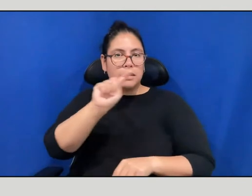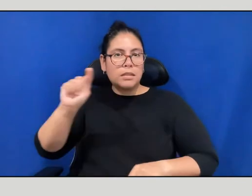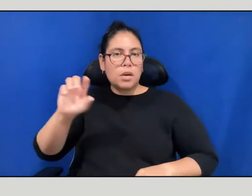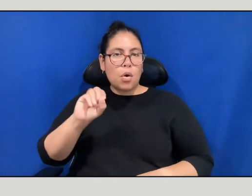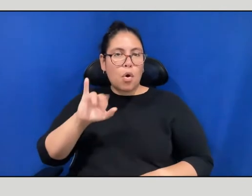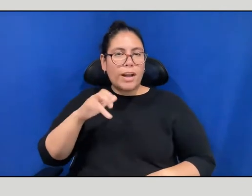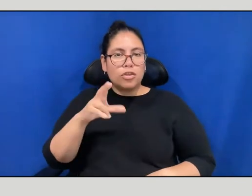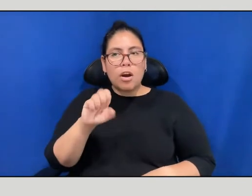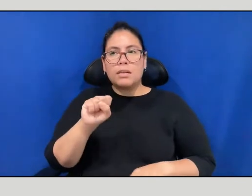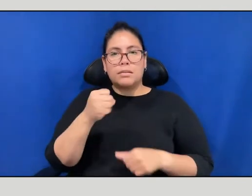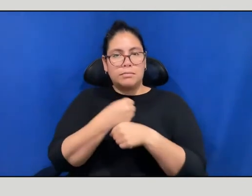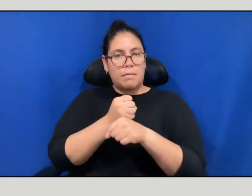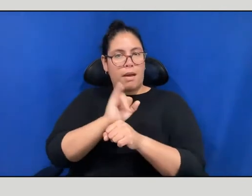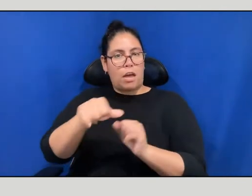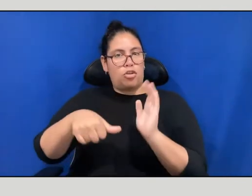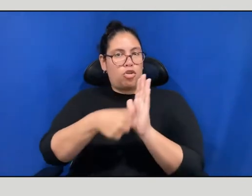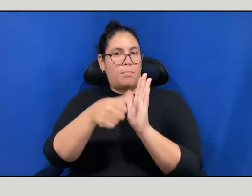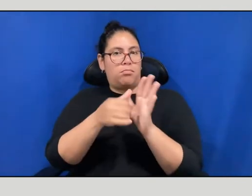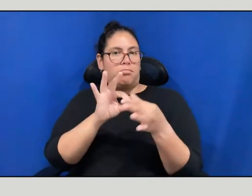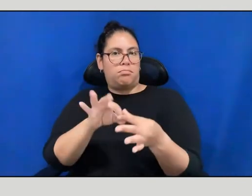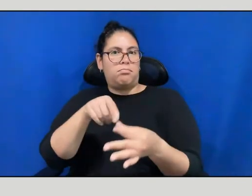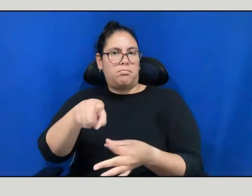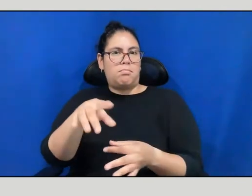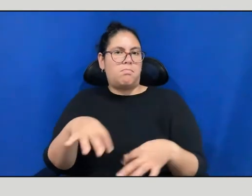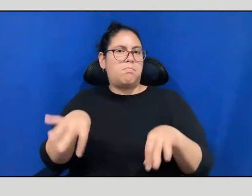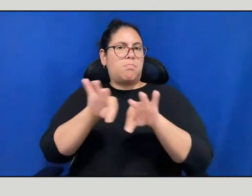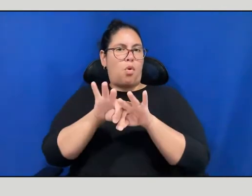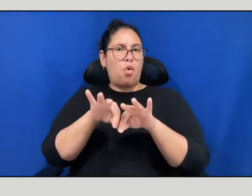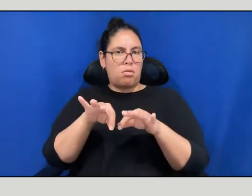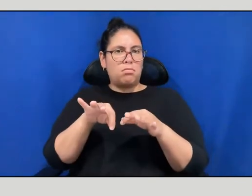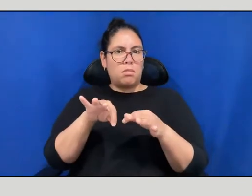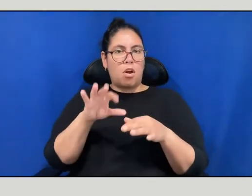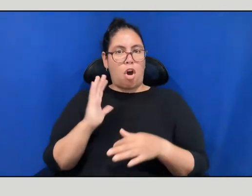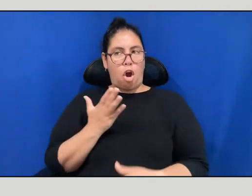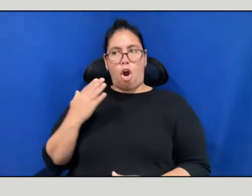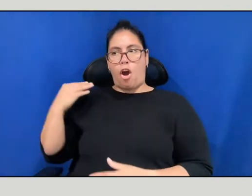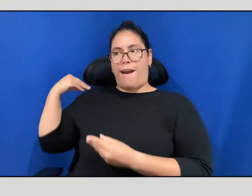with this important fact where, again, our ancestors participate defending